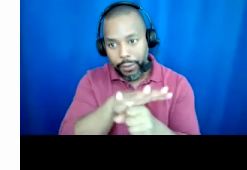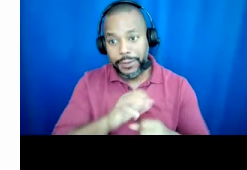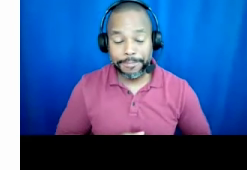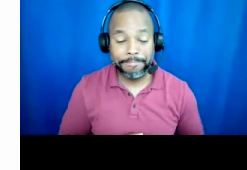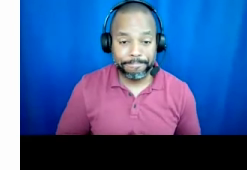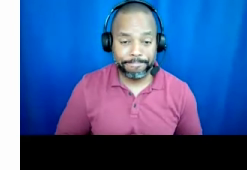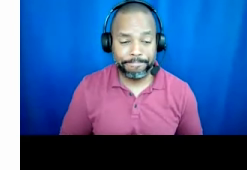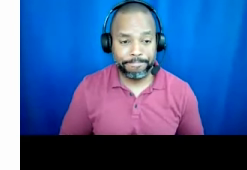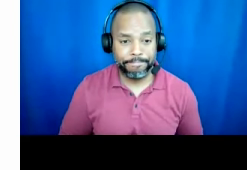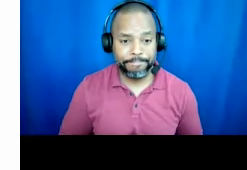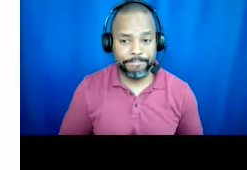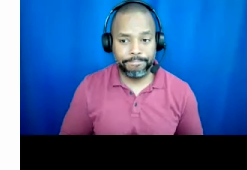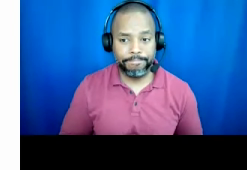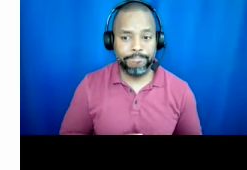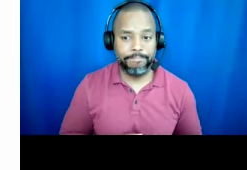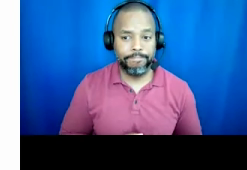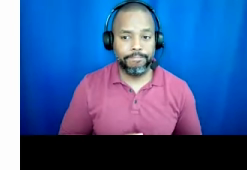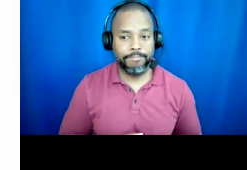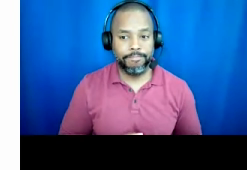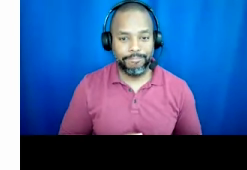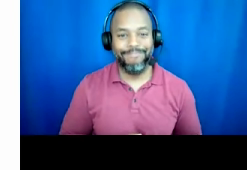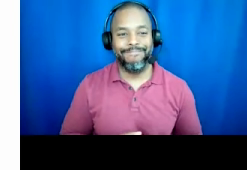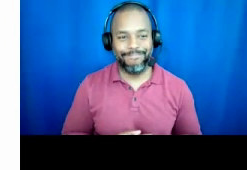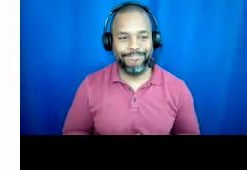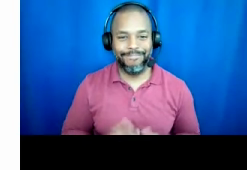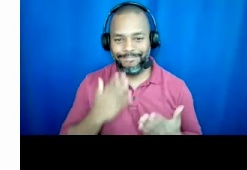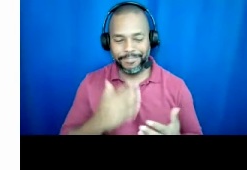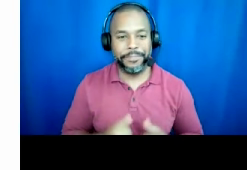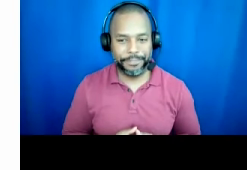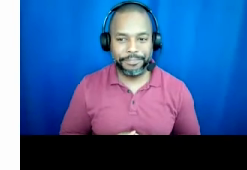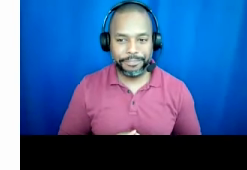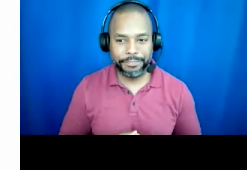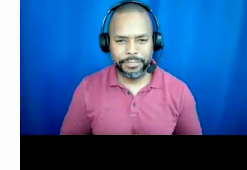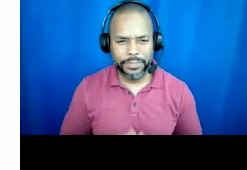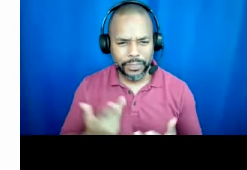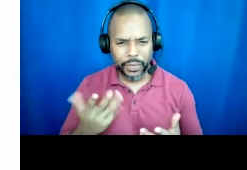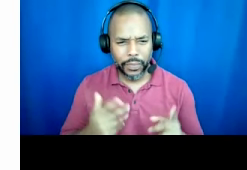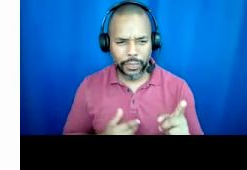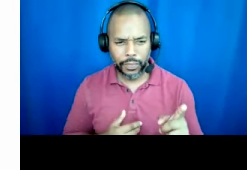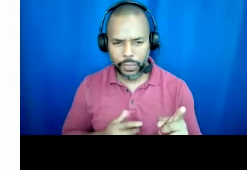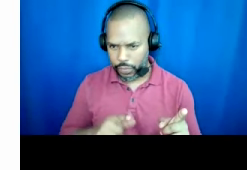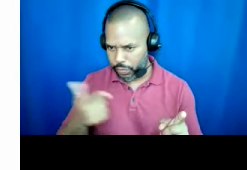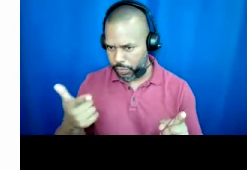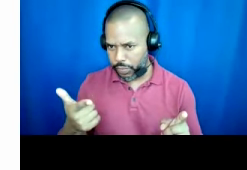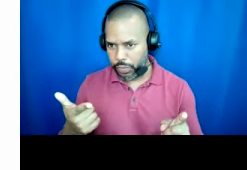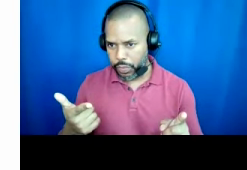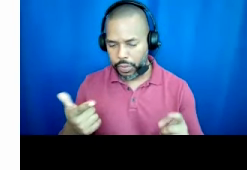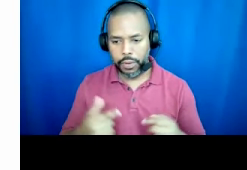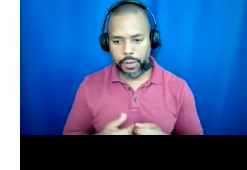I think that was...thank you. Lisa, are you doing this one? No, I'm up now. Okay. Kherstin.